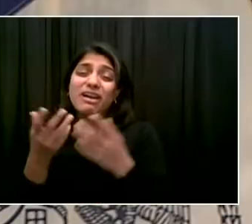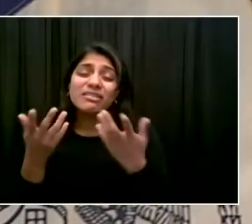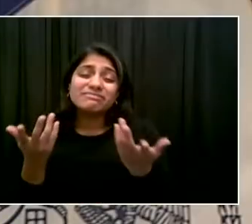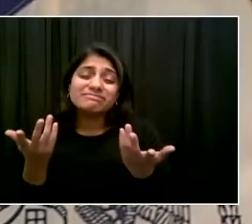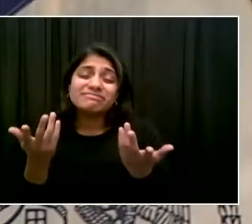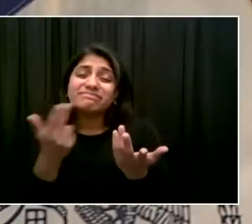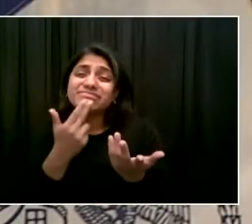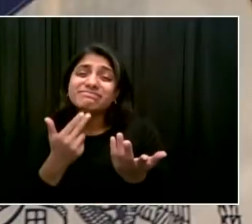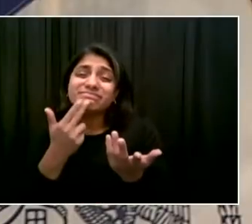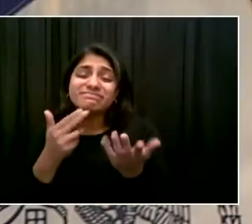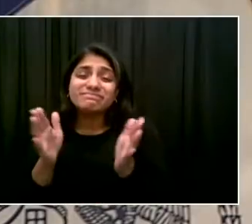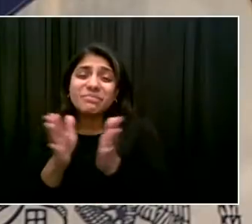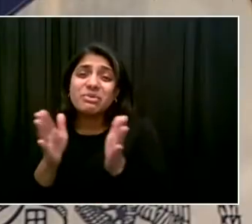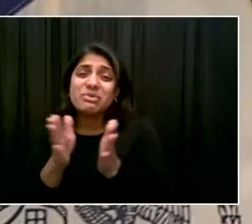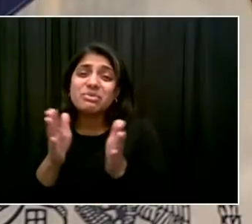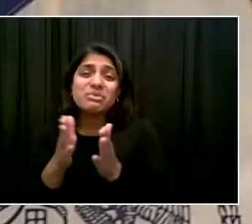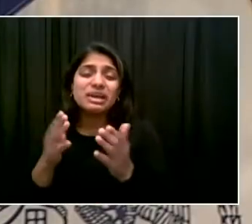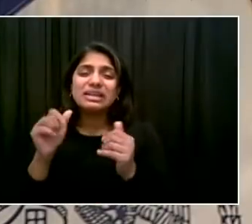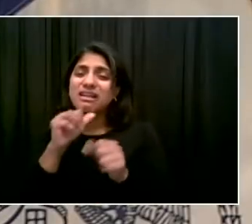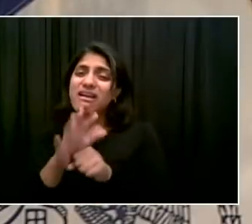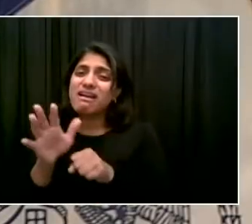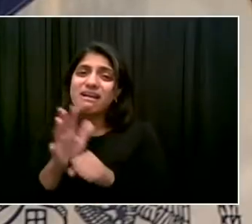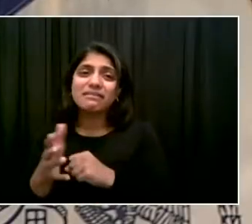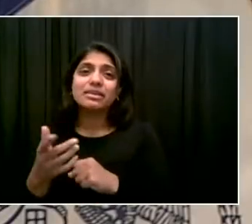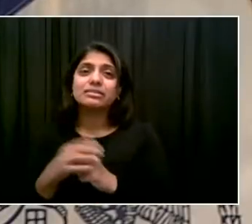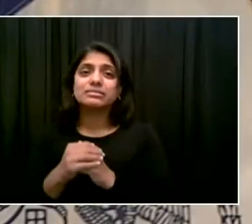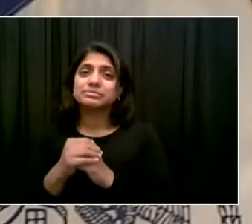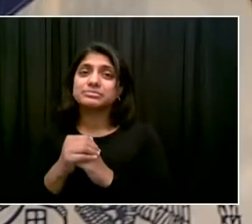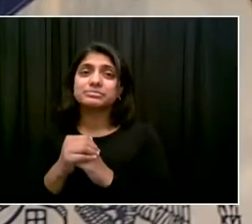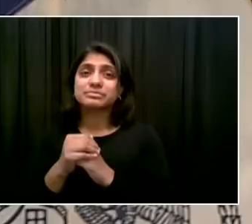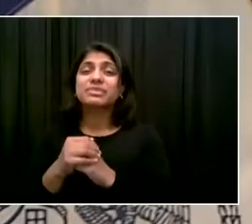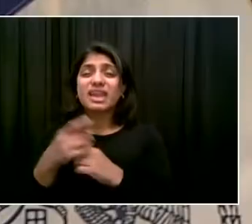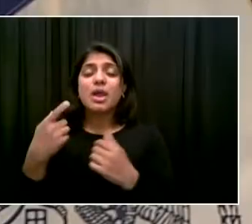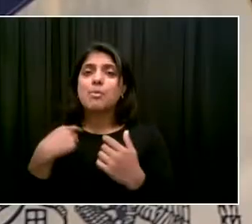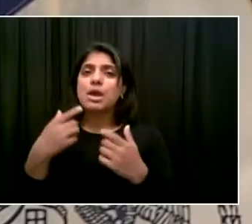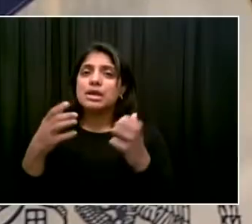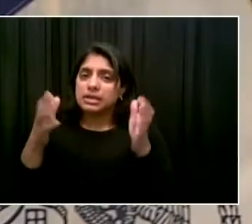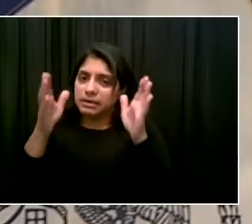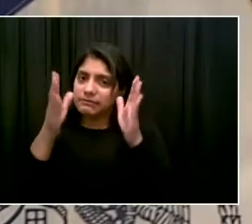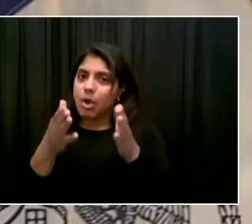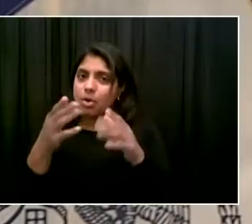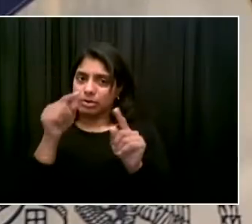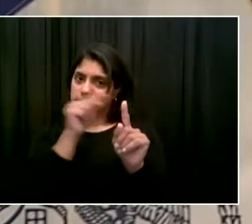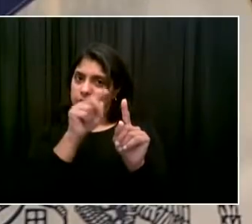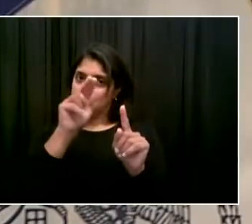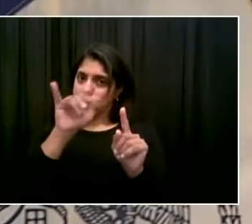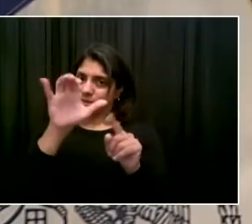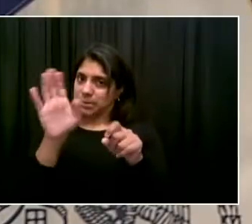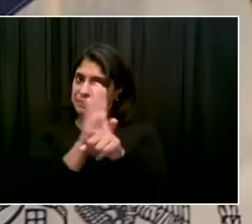COUNTRY BUT NOT ENOUGH. WE MEAN BUSINESS HERE. IF YOU'RE ANY OF THE